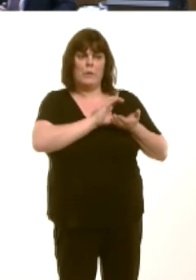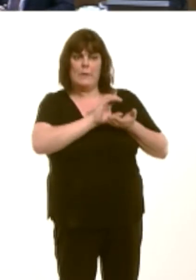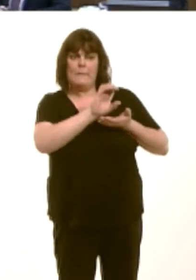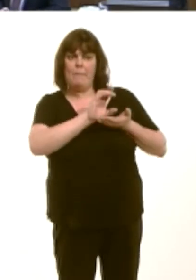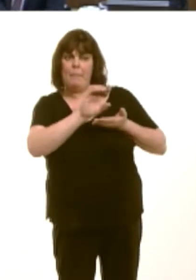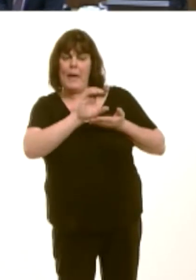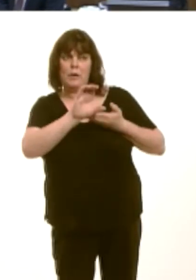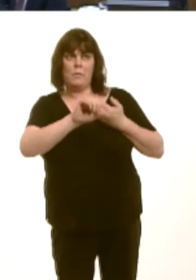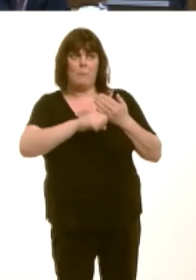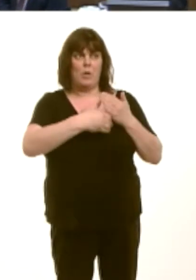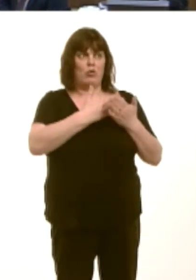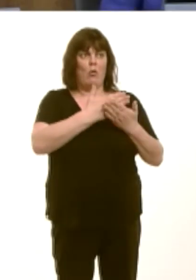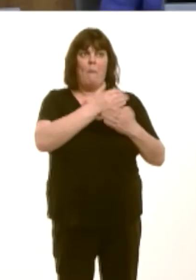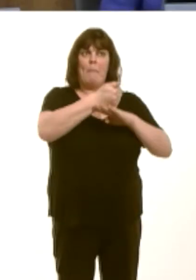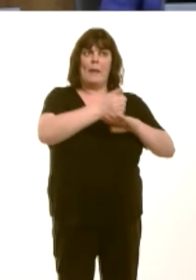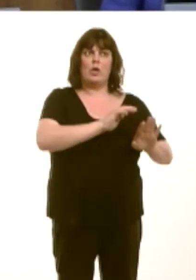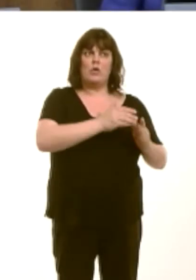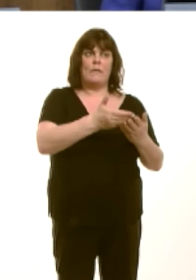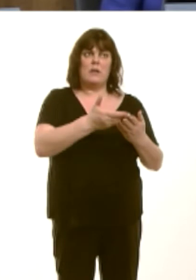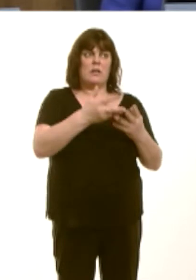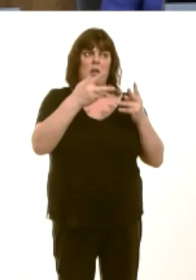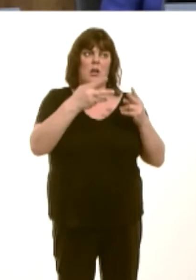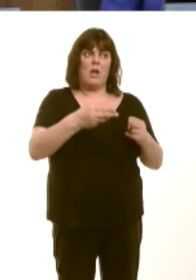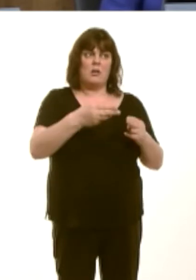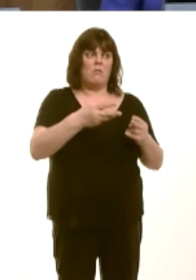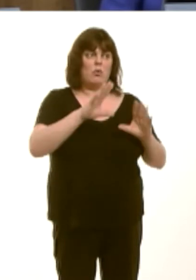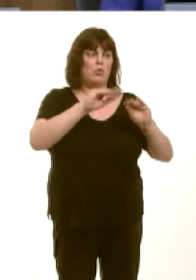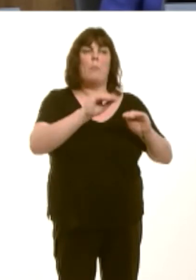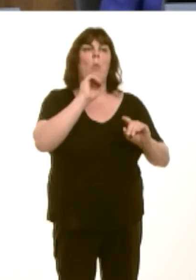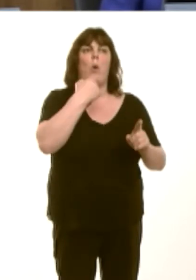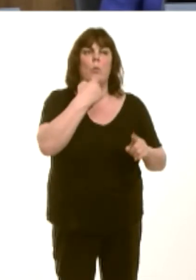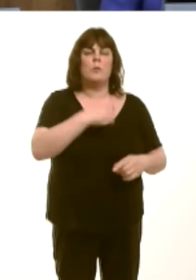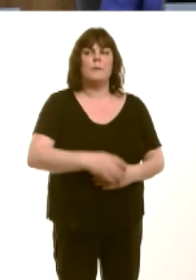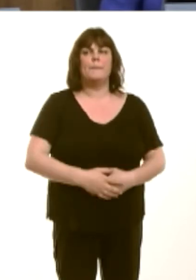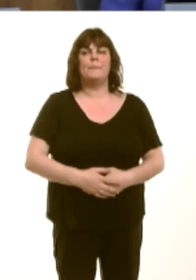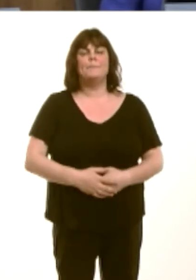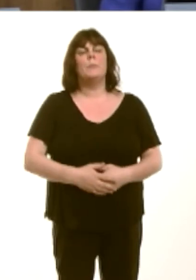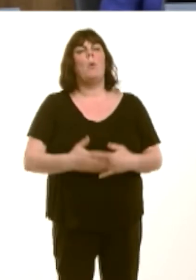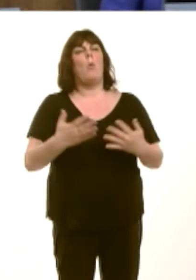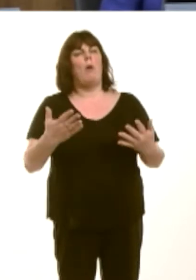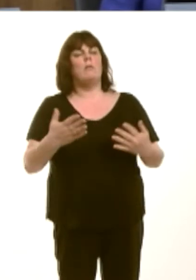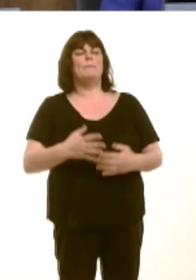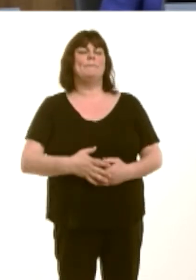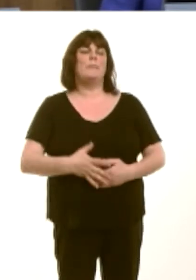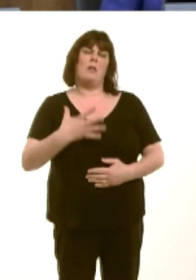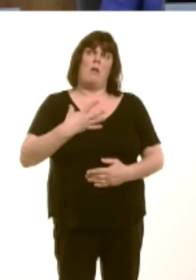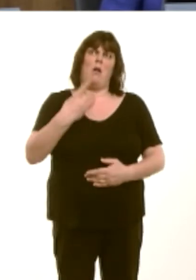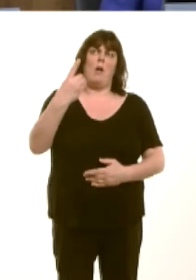Carwyn Jones: Thatís a point, of course, and itís a fair point for local authorities to question themselves on.